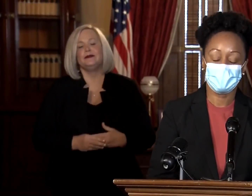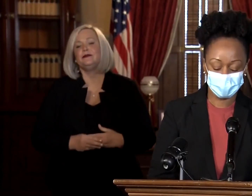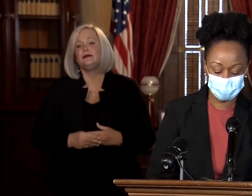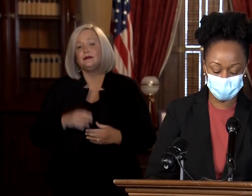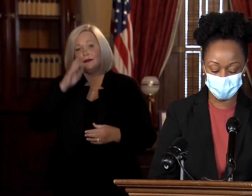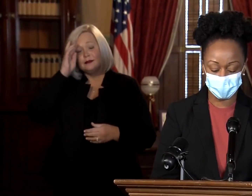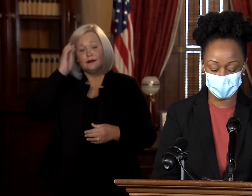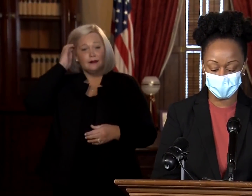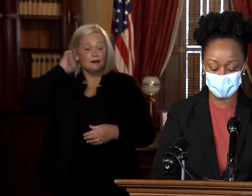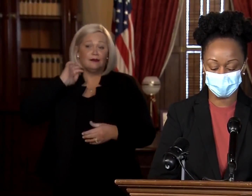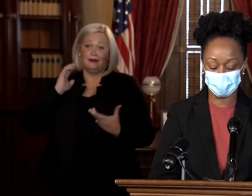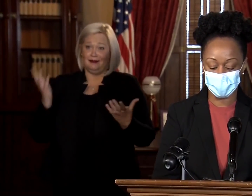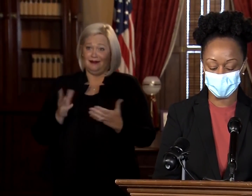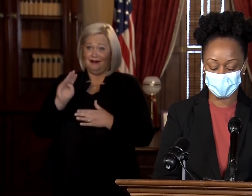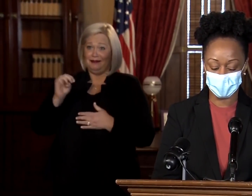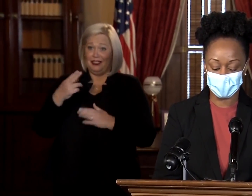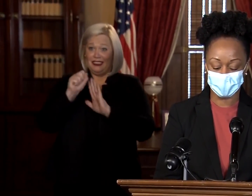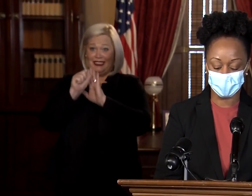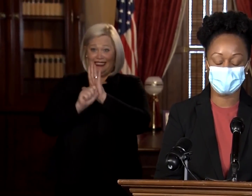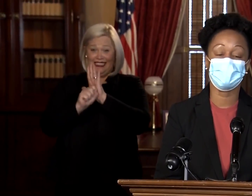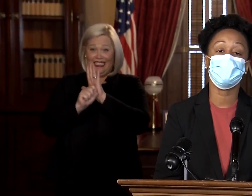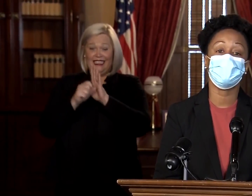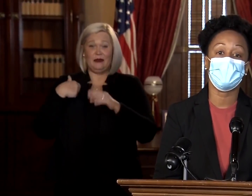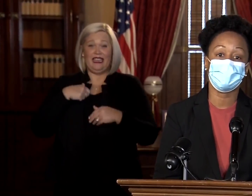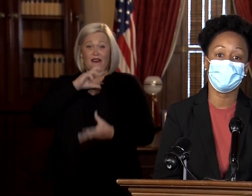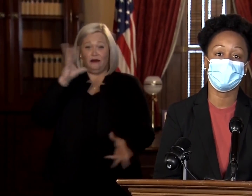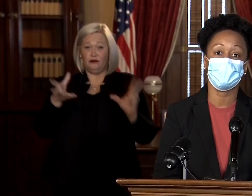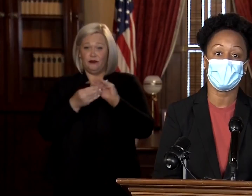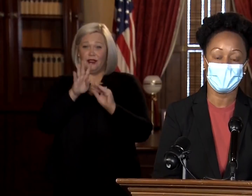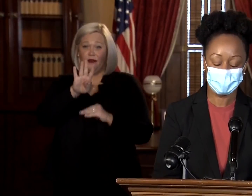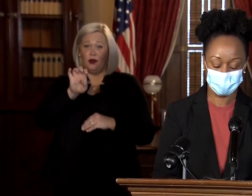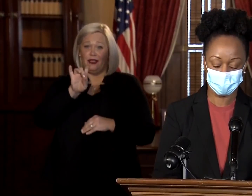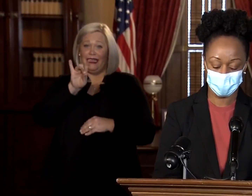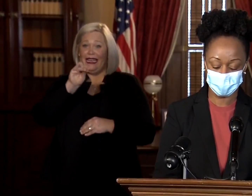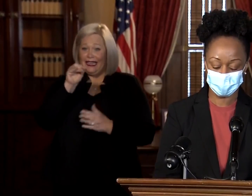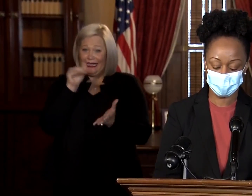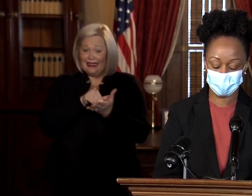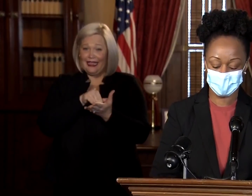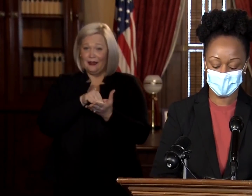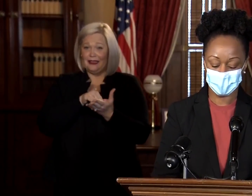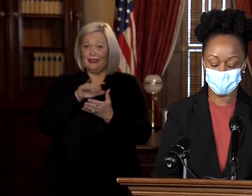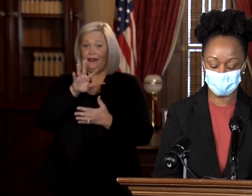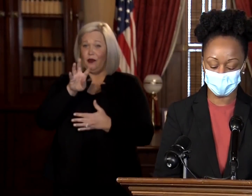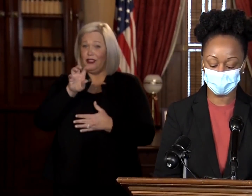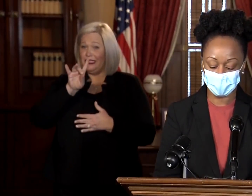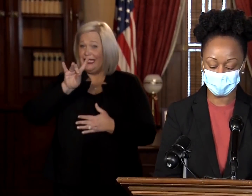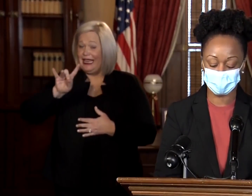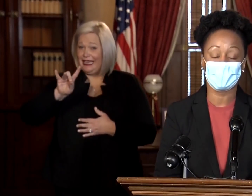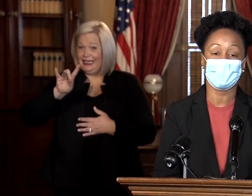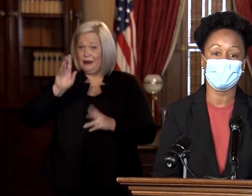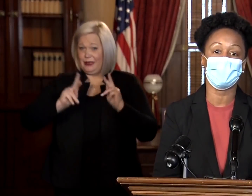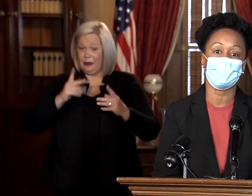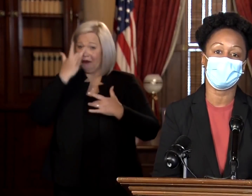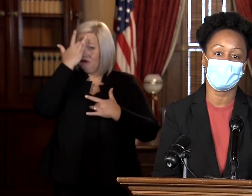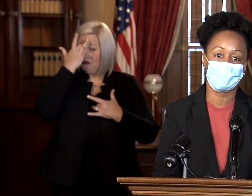Good morning. Thank you, governor. Thank you, governor. As a state, we are now at